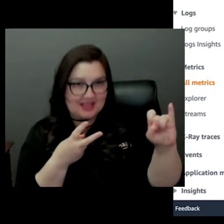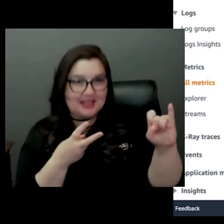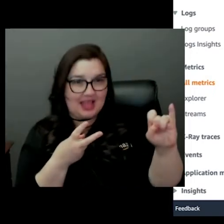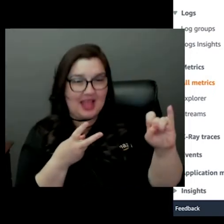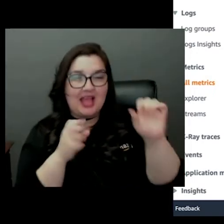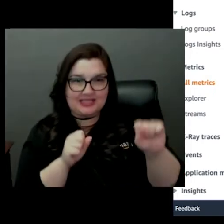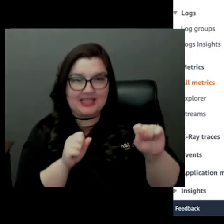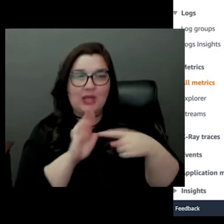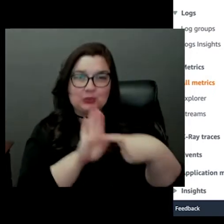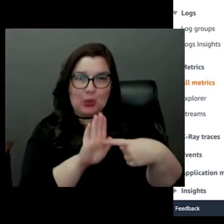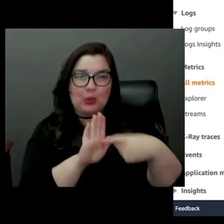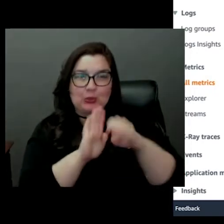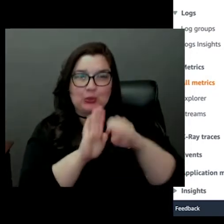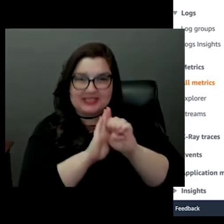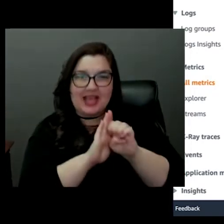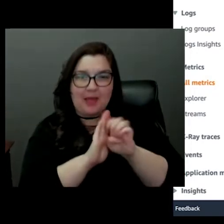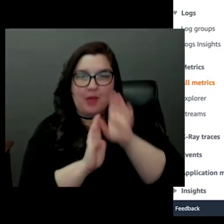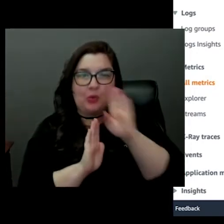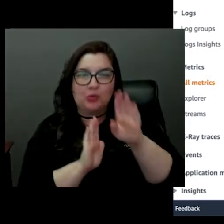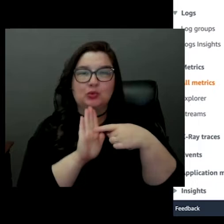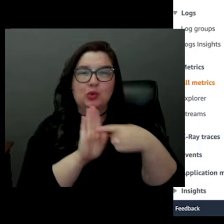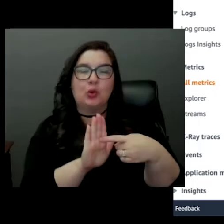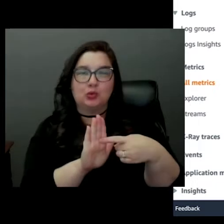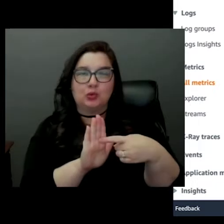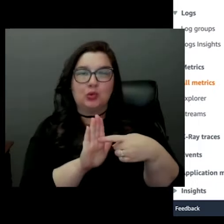but first we'll show you the log file. And you can see-